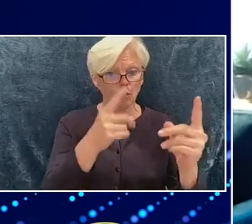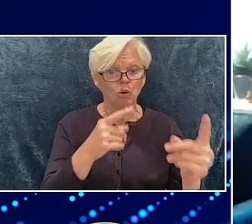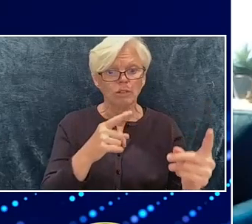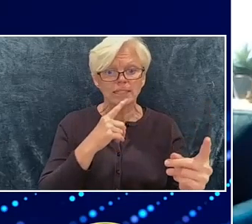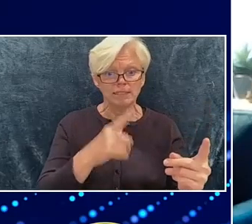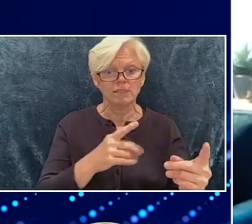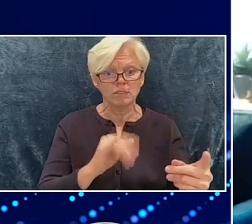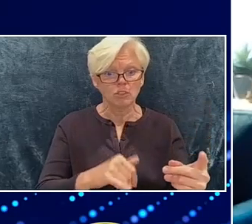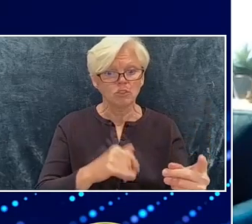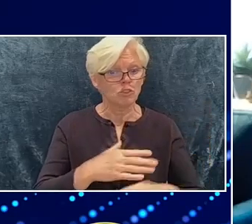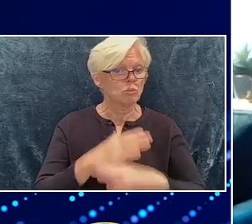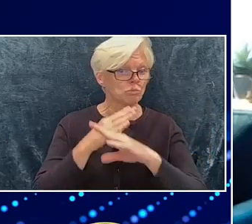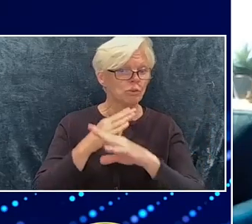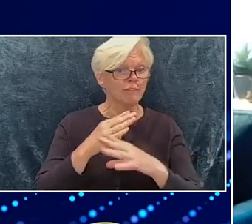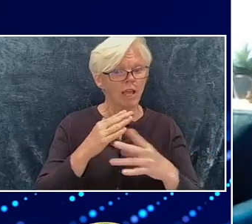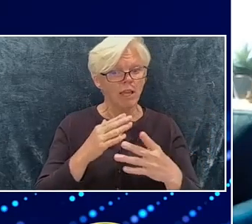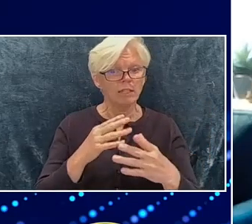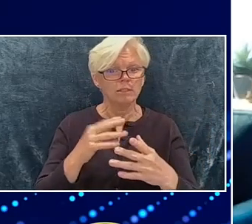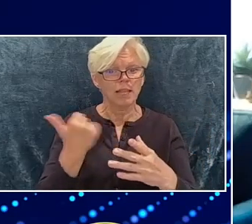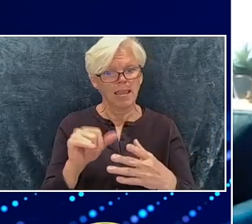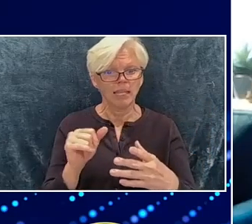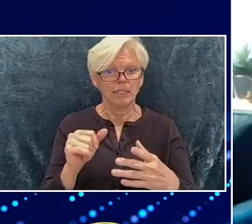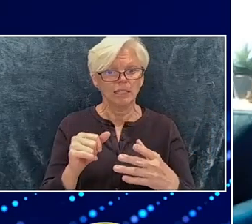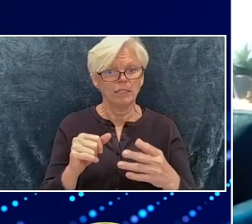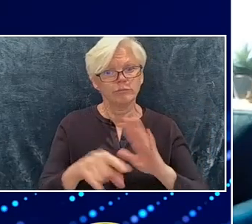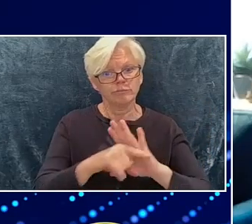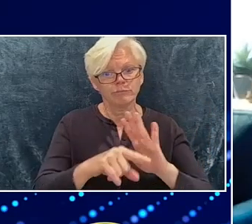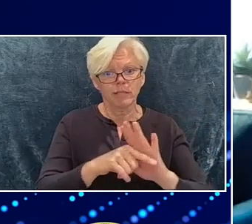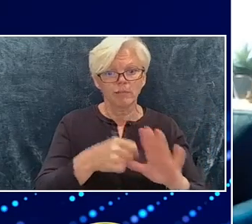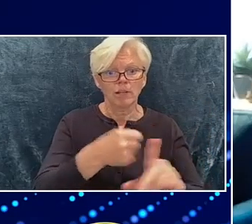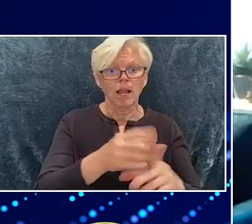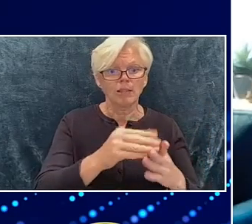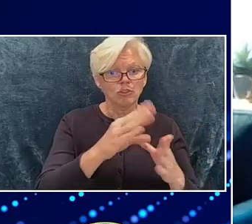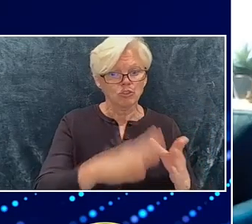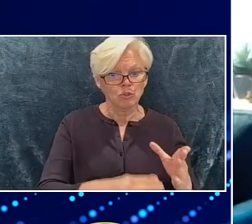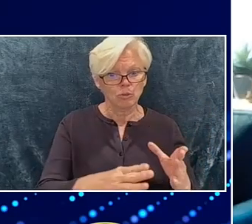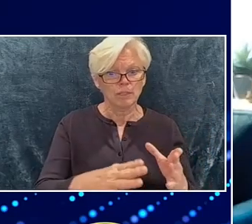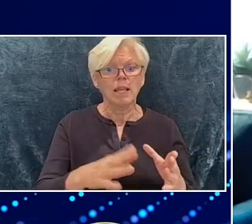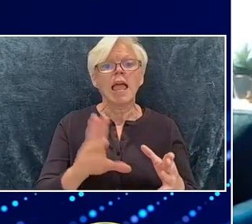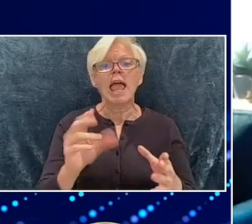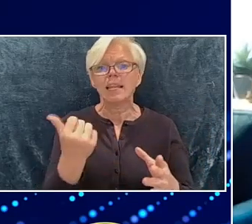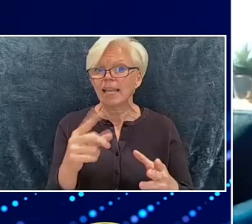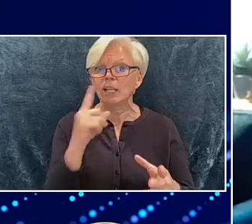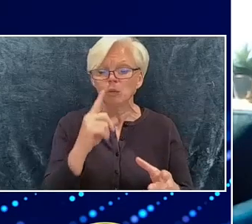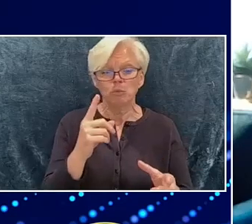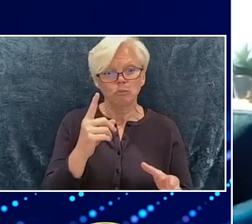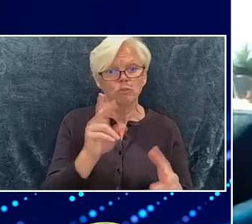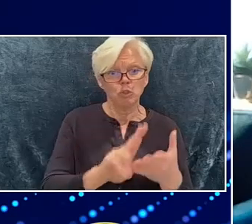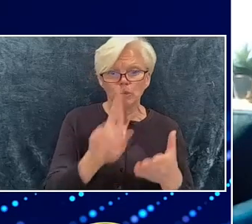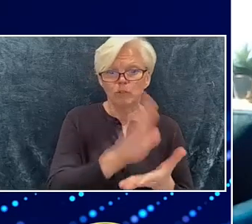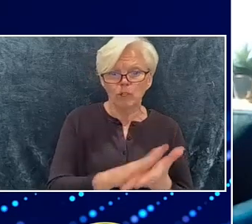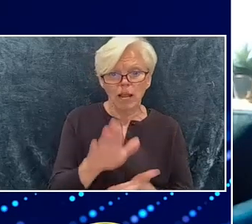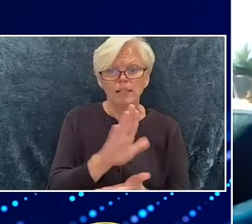college or university can or could join SARA with the intent to avoid oversight and accountability, that's simply not